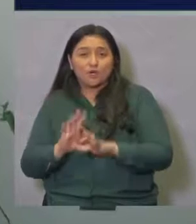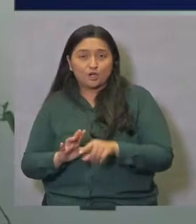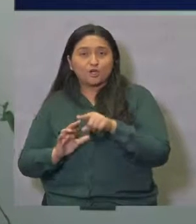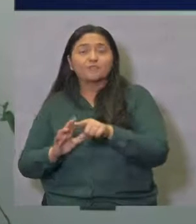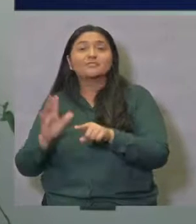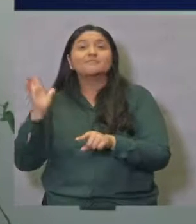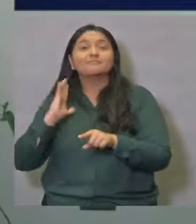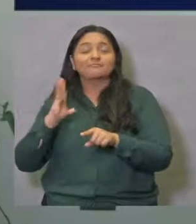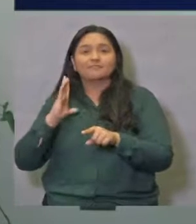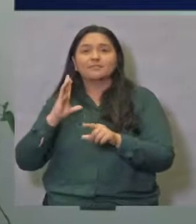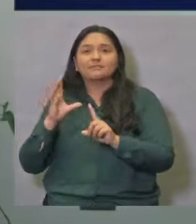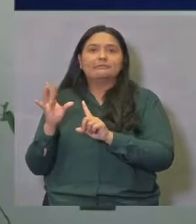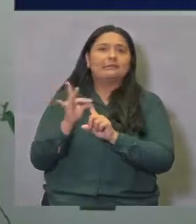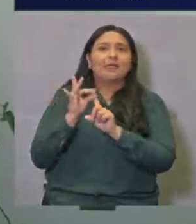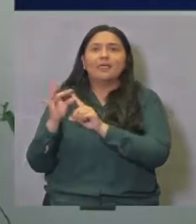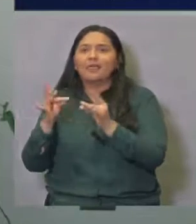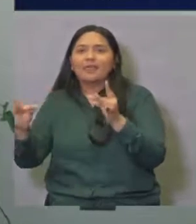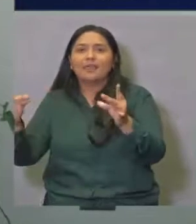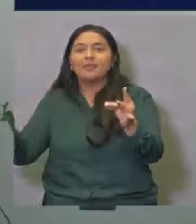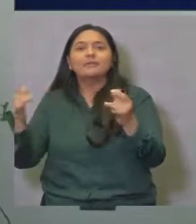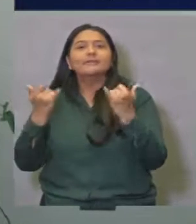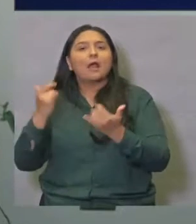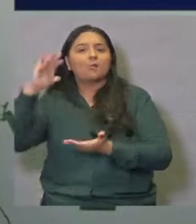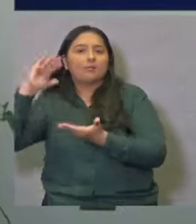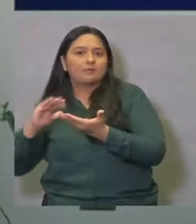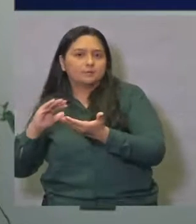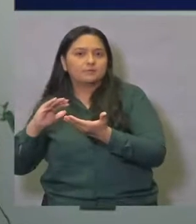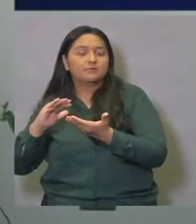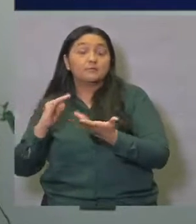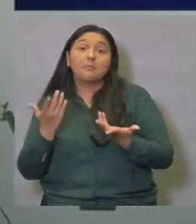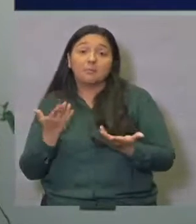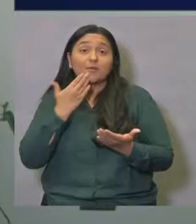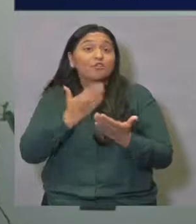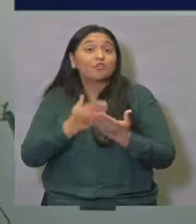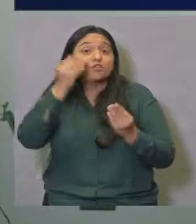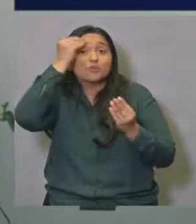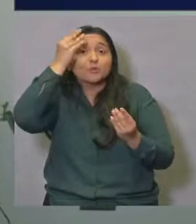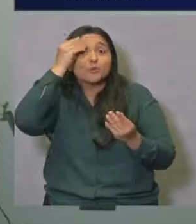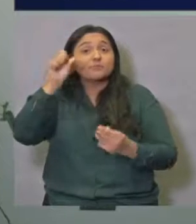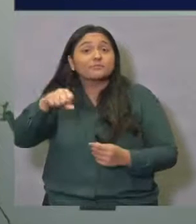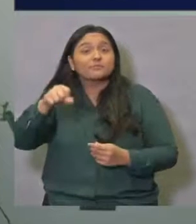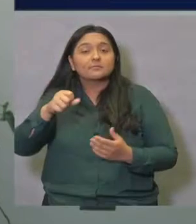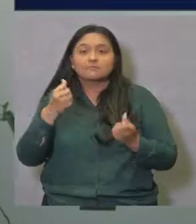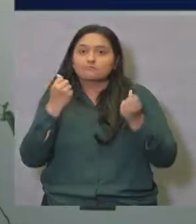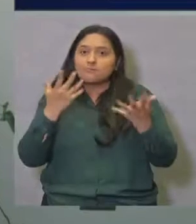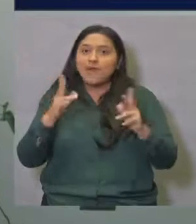HEALTH-CARE WORKERS THAT AREREGA